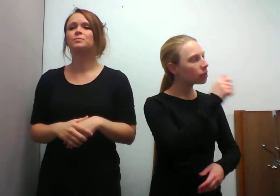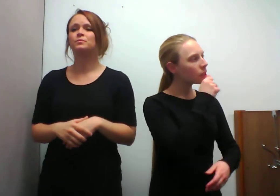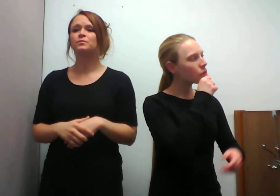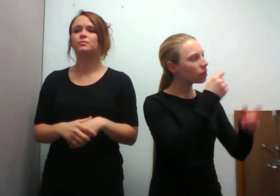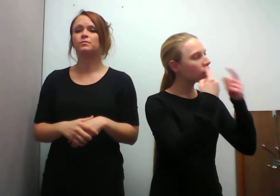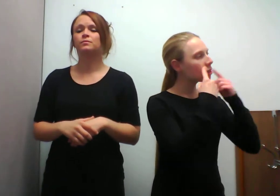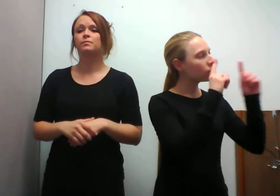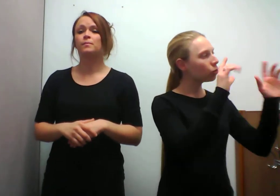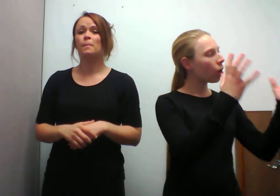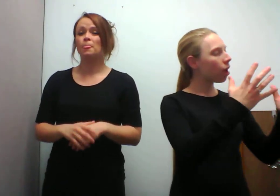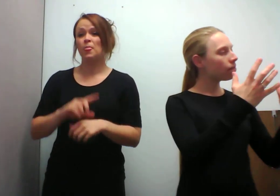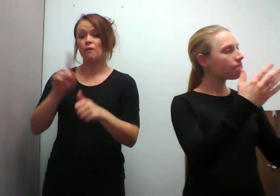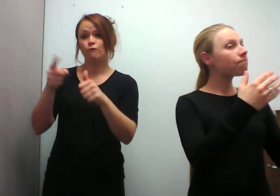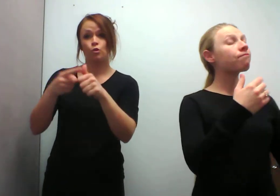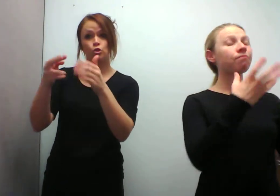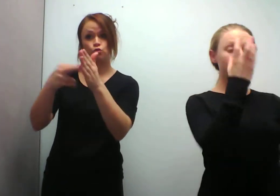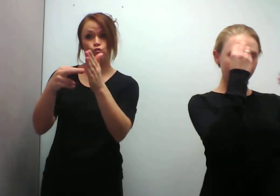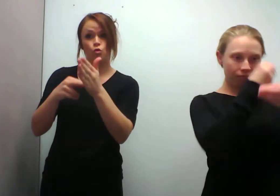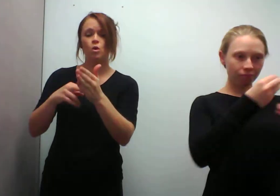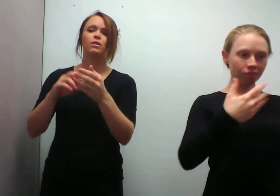the first rule is trust yourself